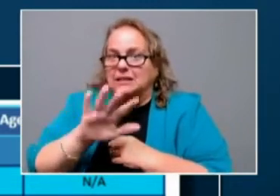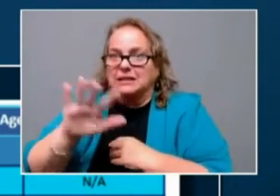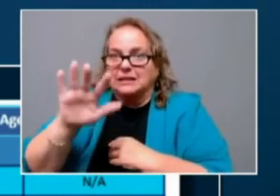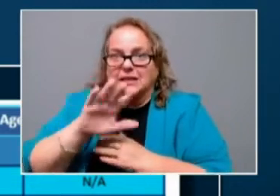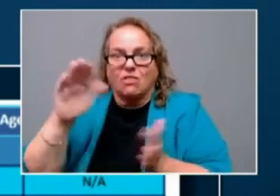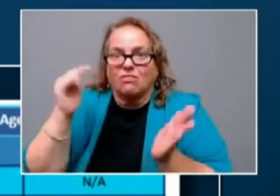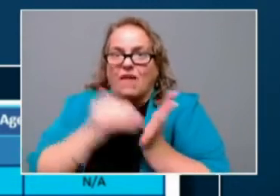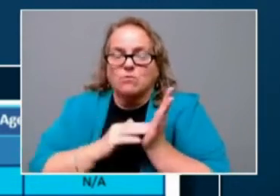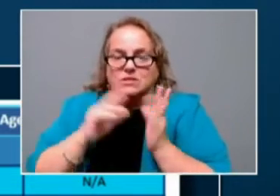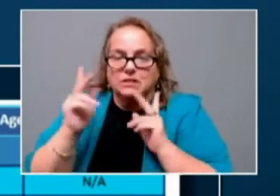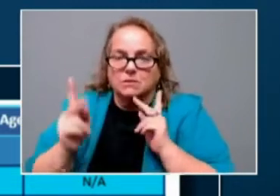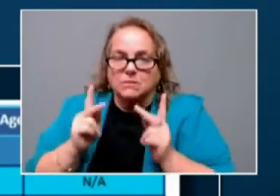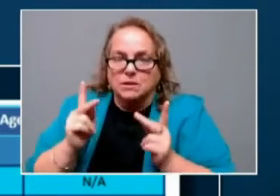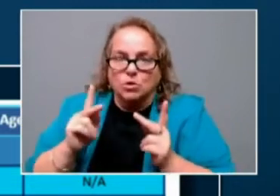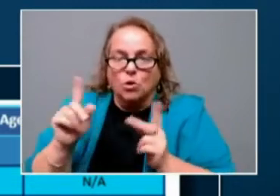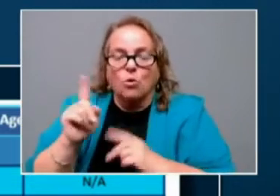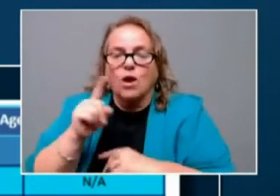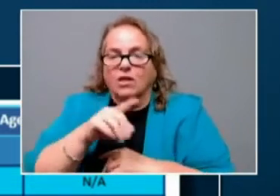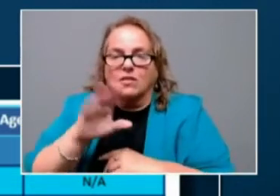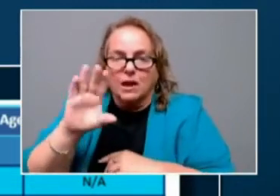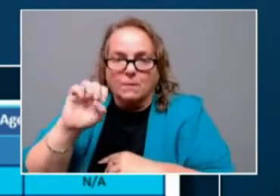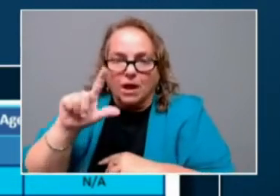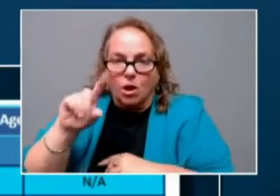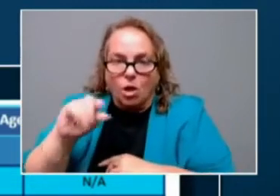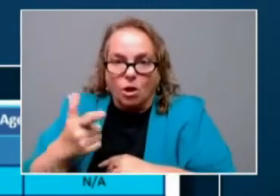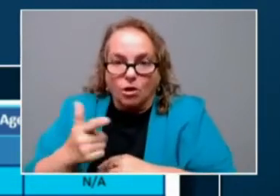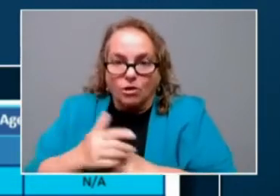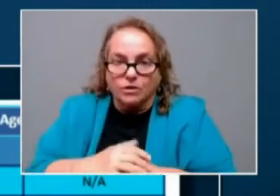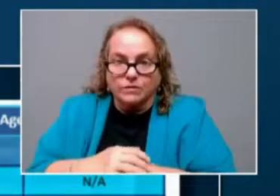belong in the last piece, Move to the next one.